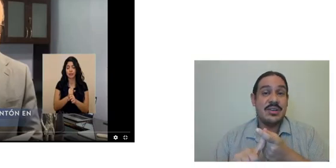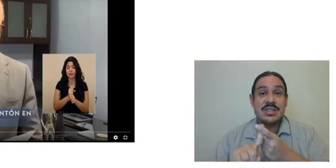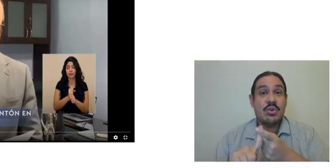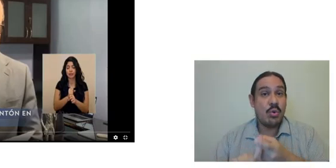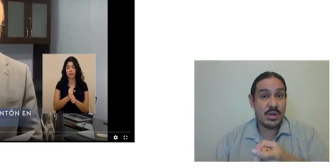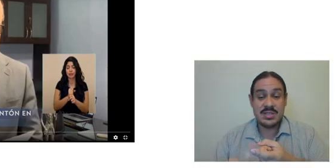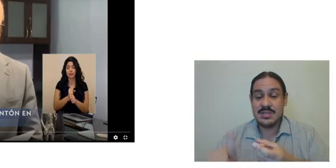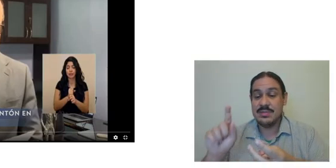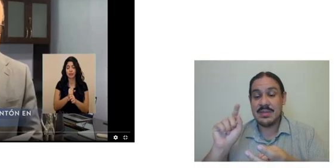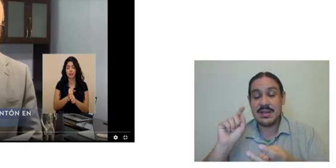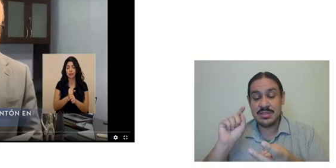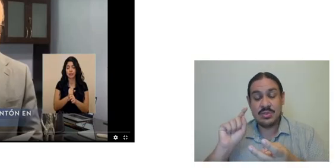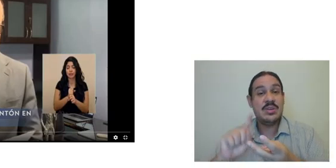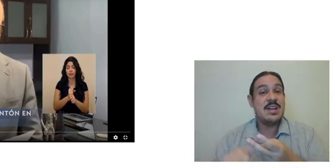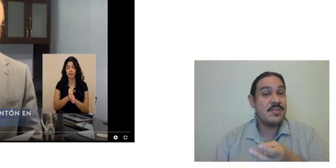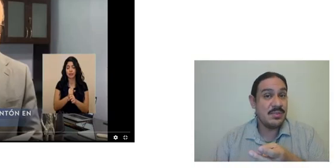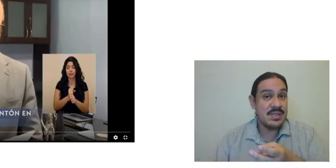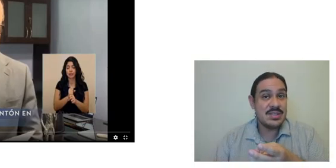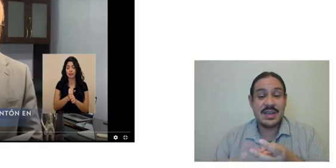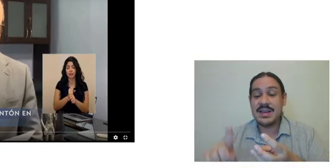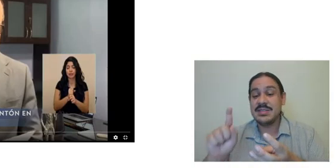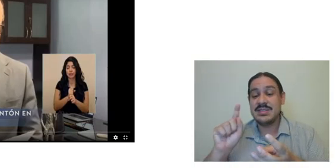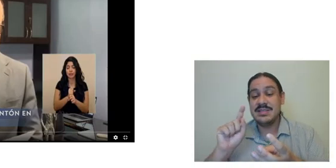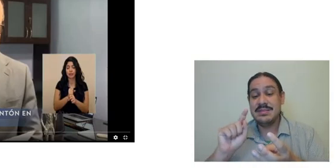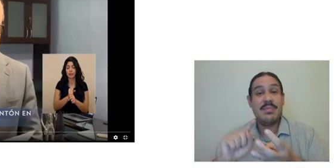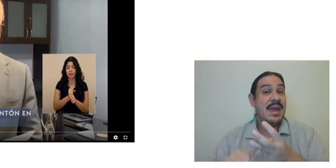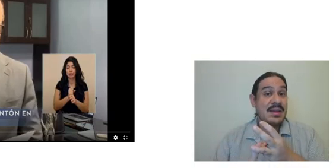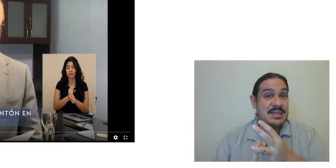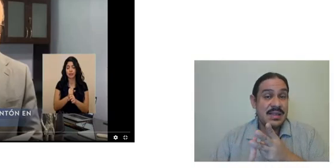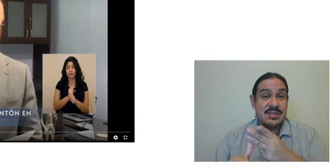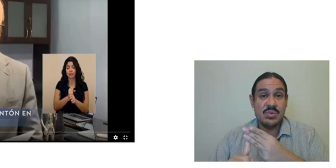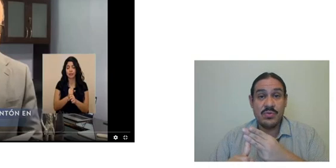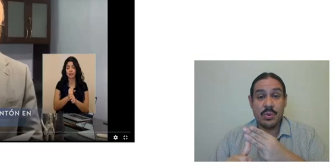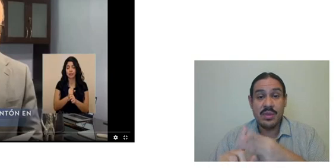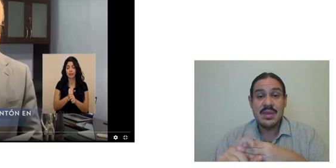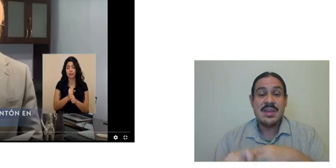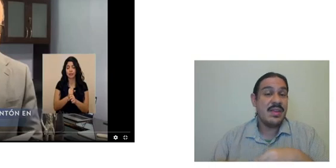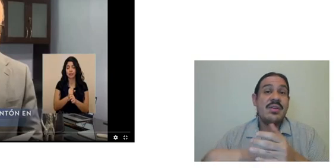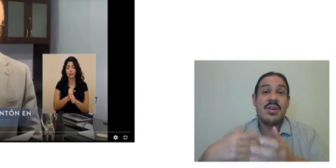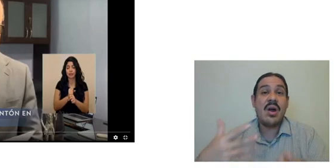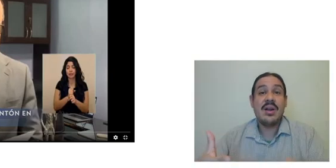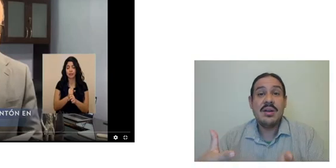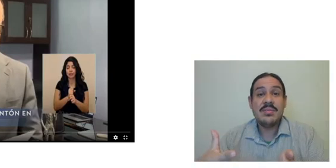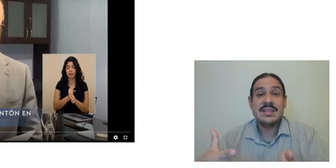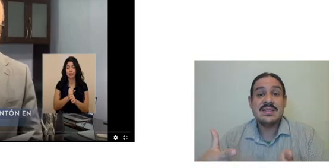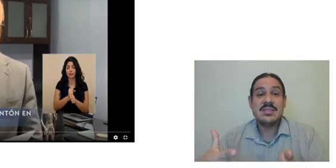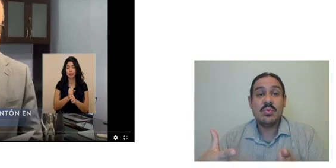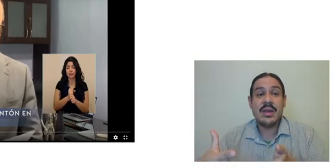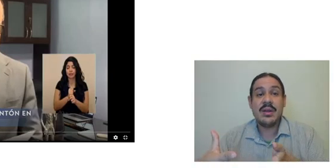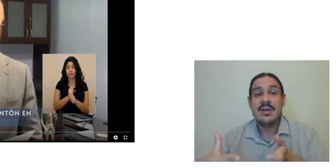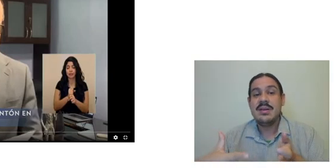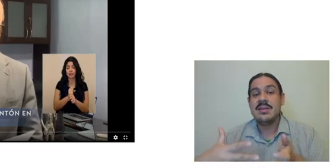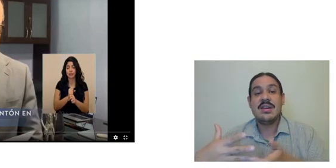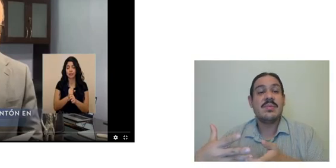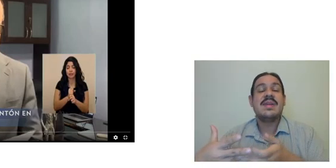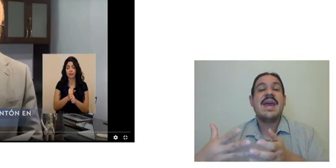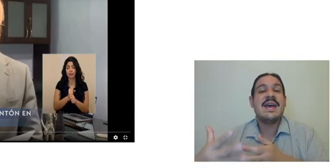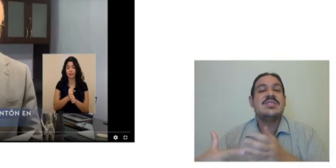has to provide interpretation into sign languages for official functions this is for example interpretation into